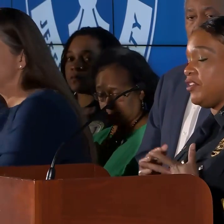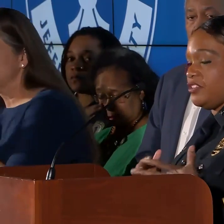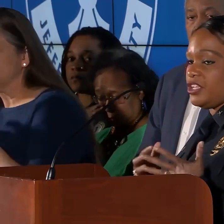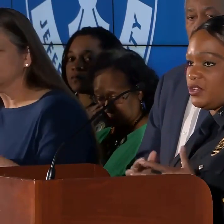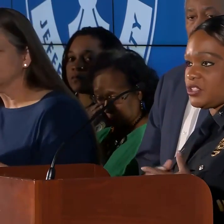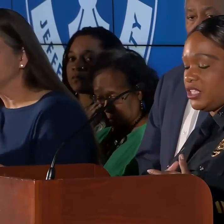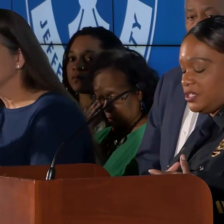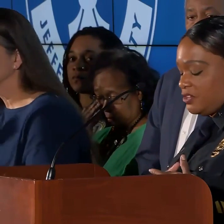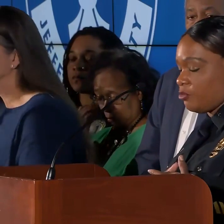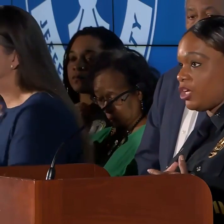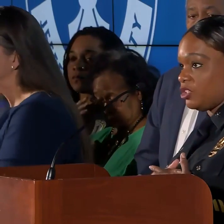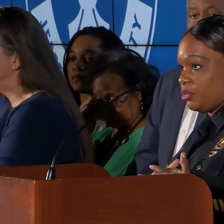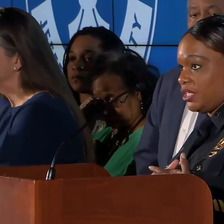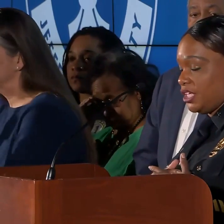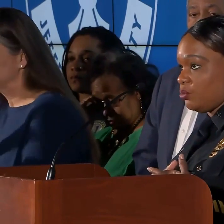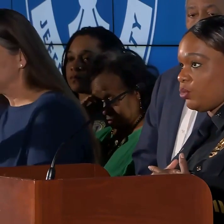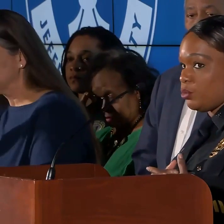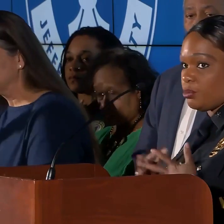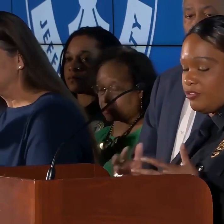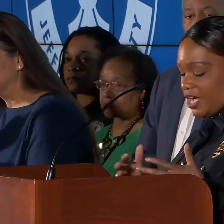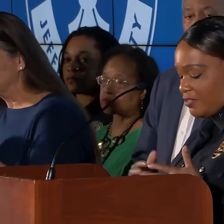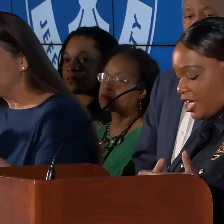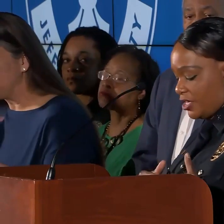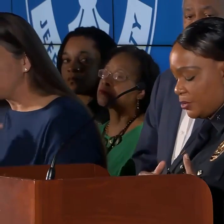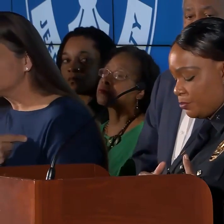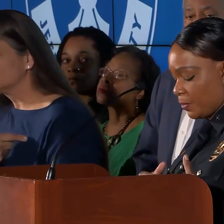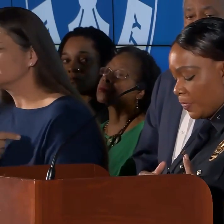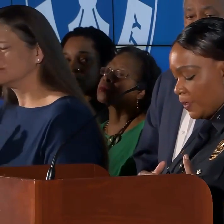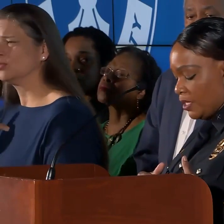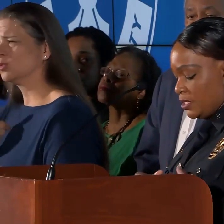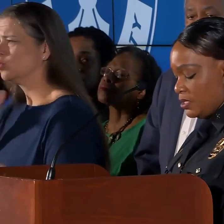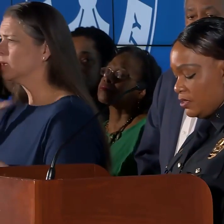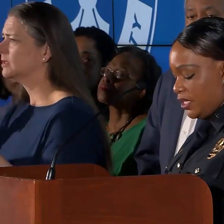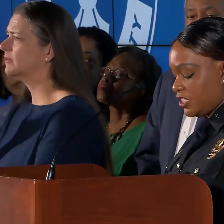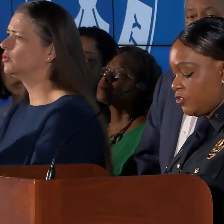anything else that they need from L N P D, we will provide that the next few